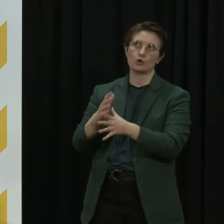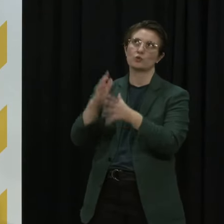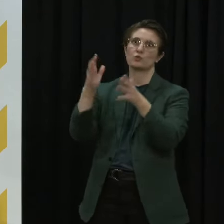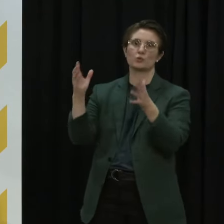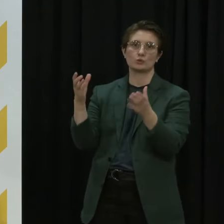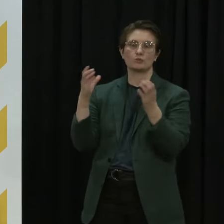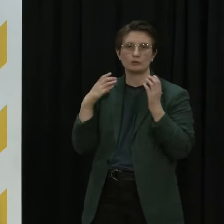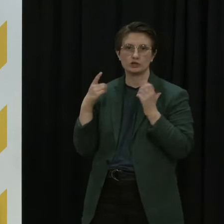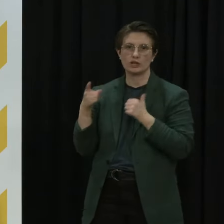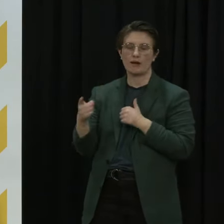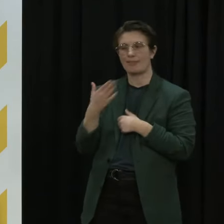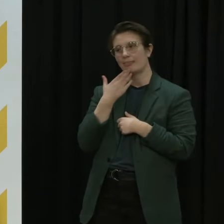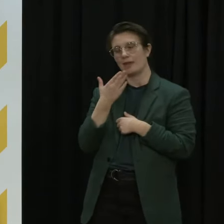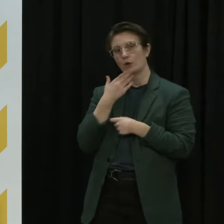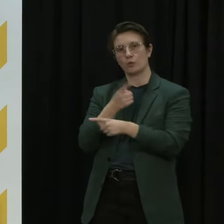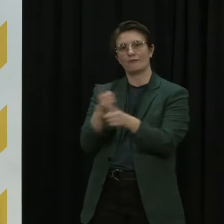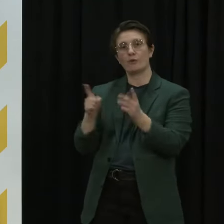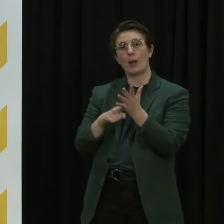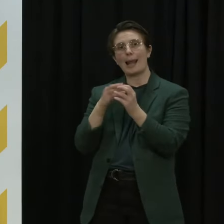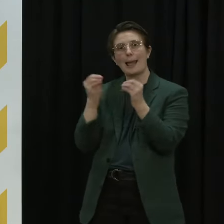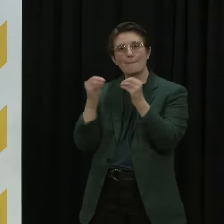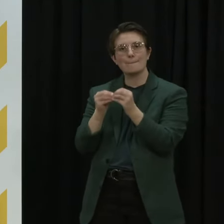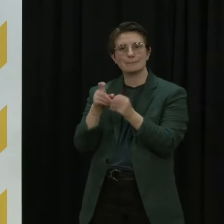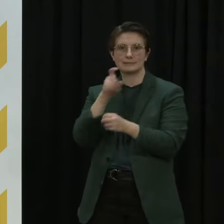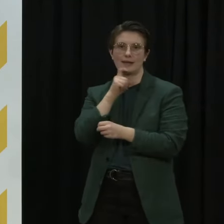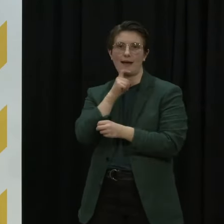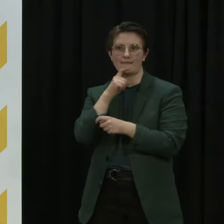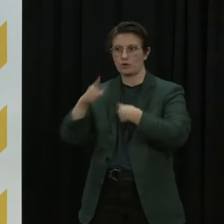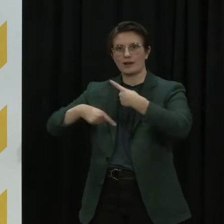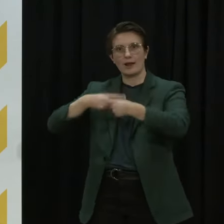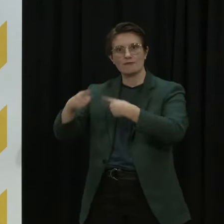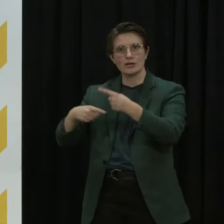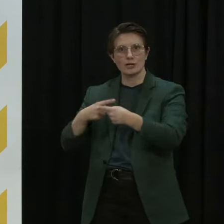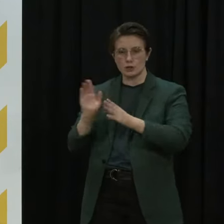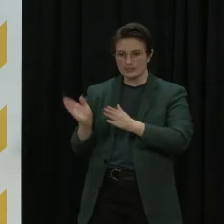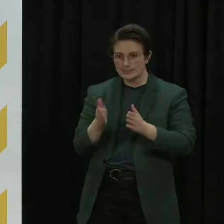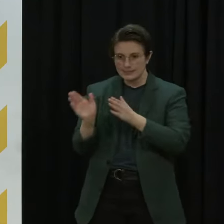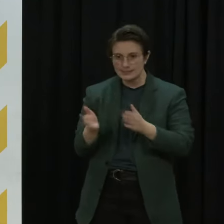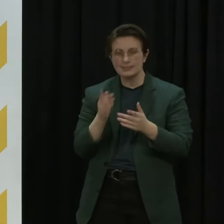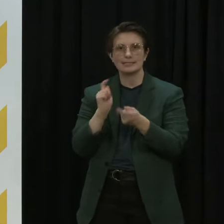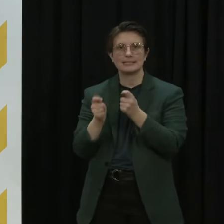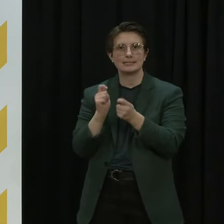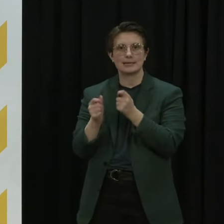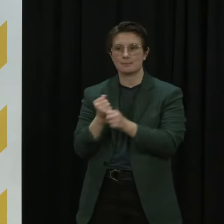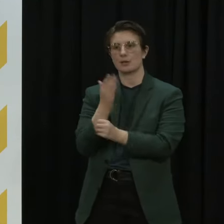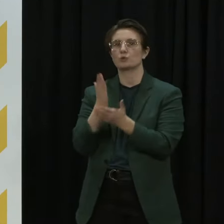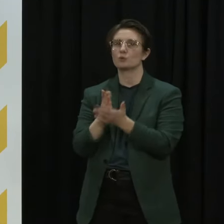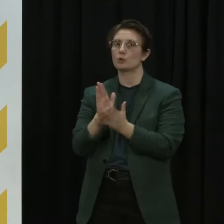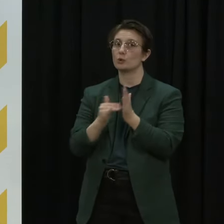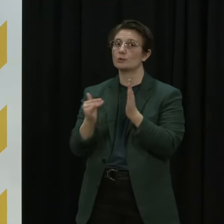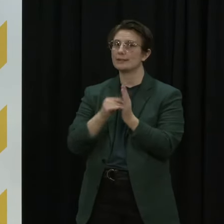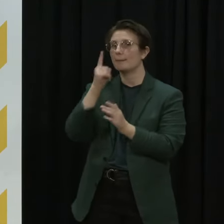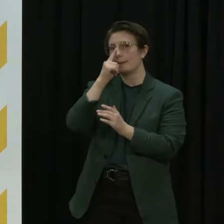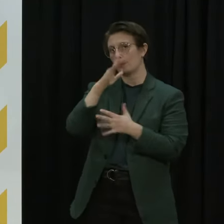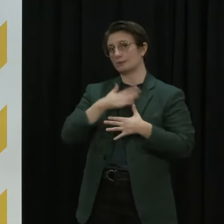laboratories to our COVID-19 response. I want to thank these teams for